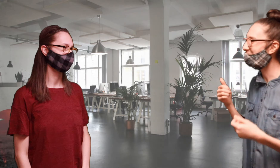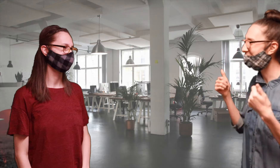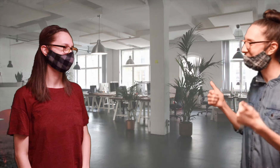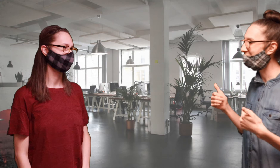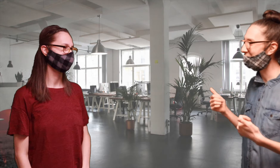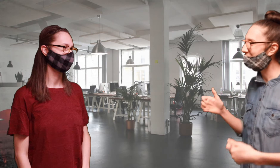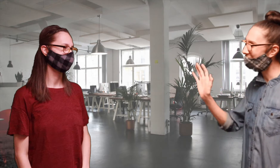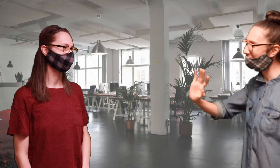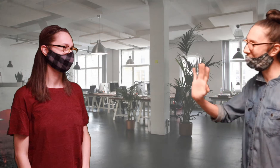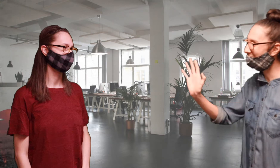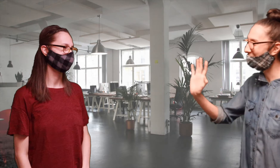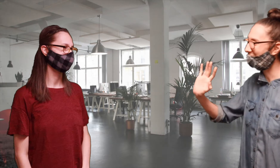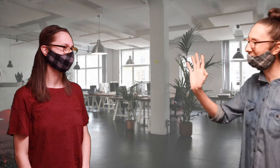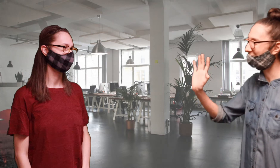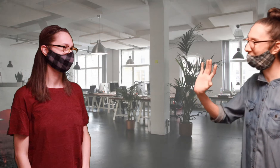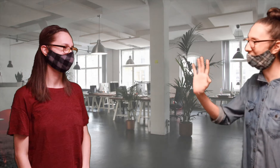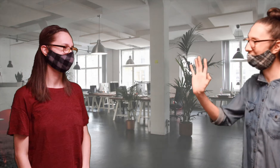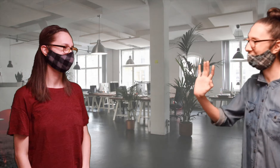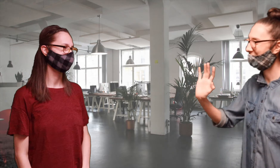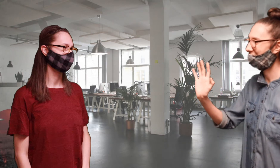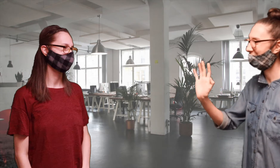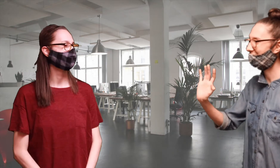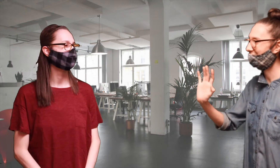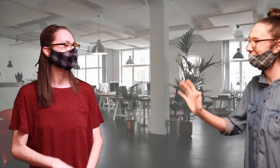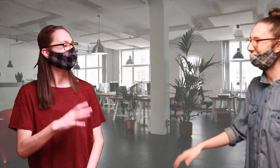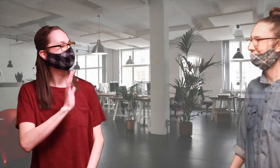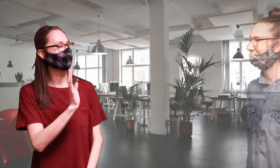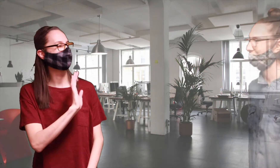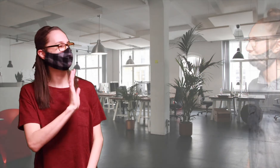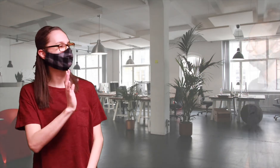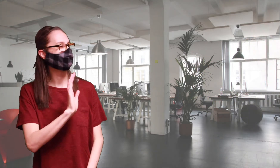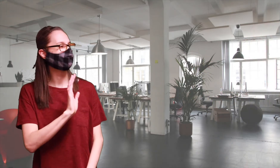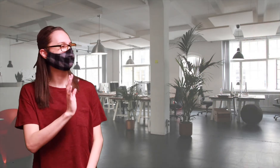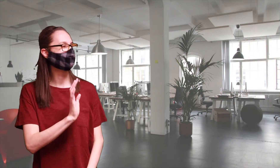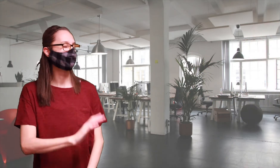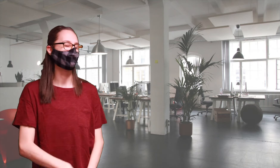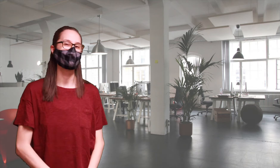All good. Bye! Goodbye!